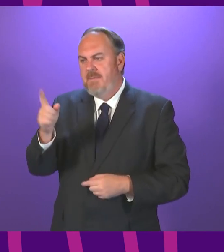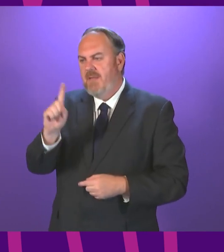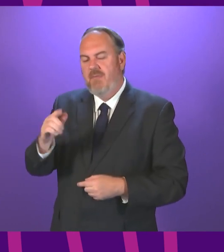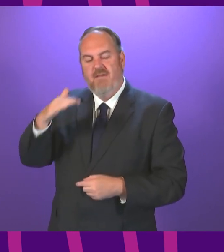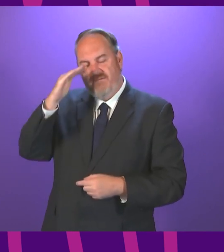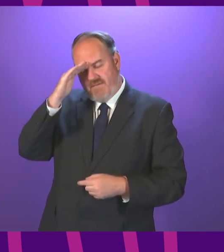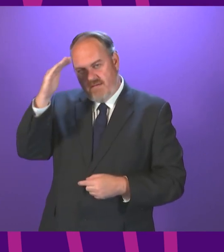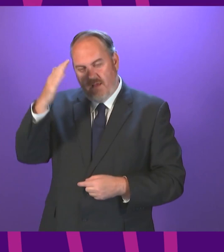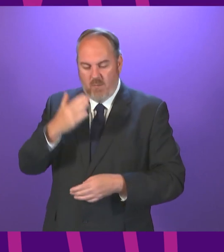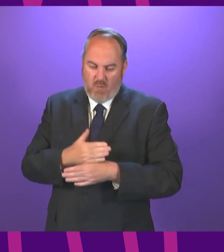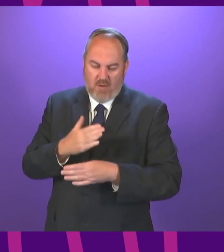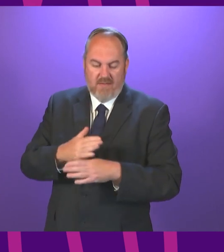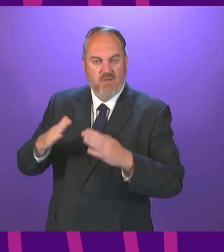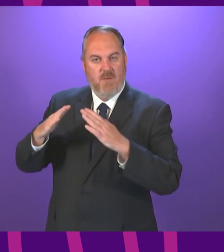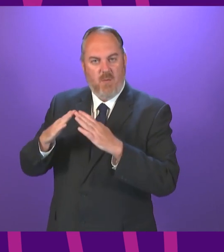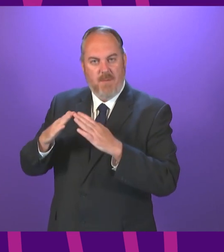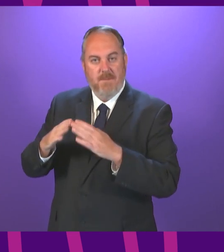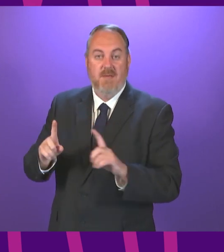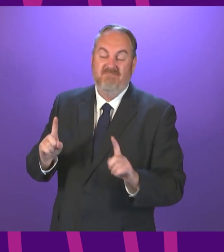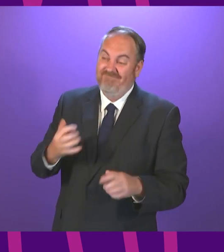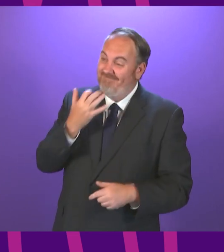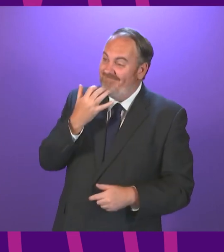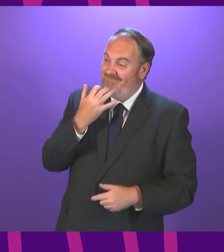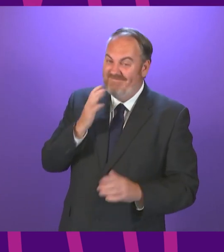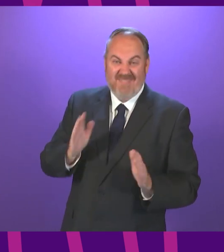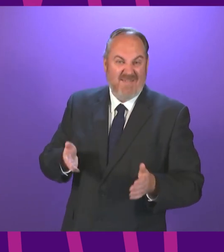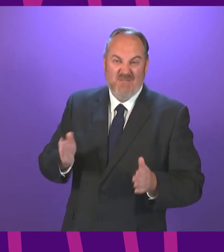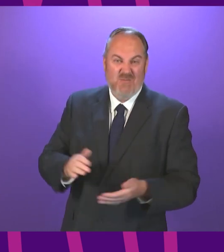but it will reduce the extent to which people are meeting up in enclosed environments